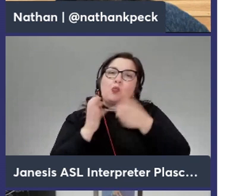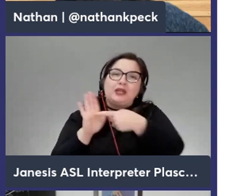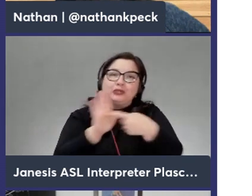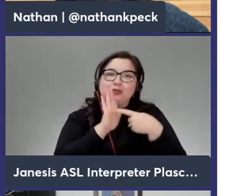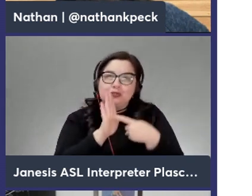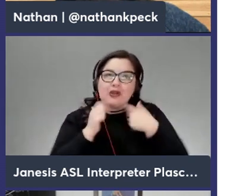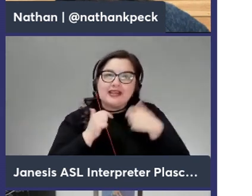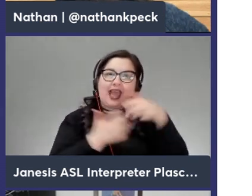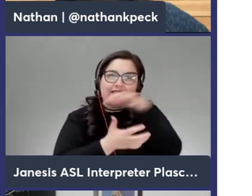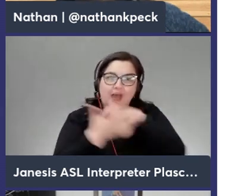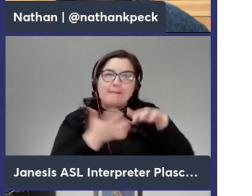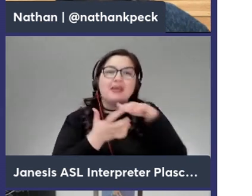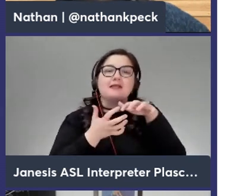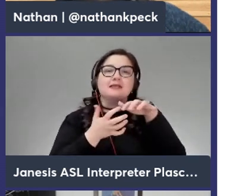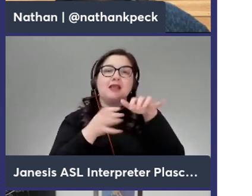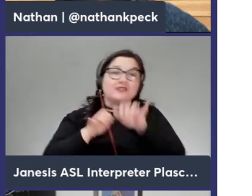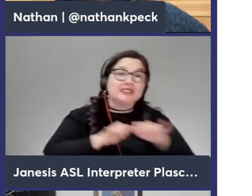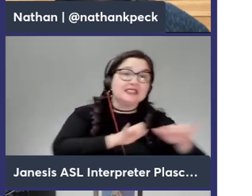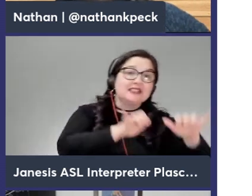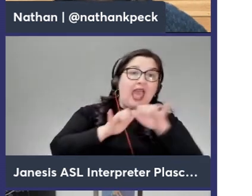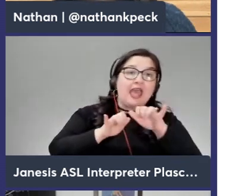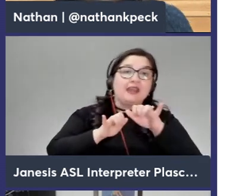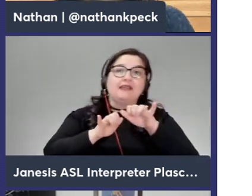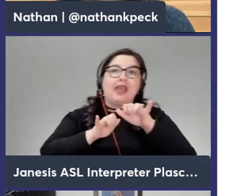of static and dynamic assets on this application.